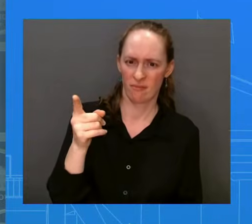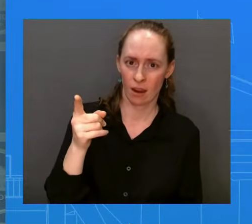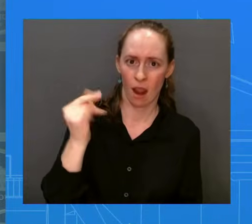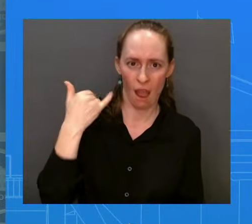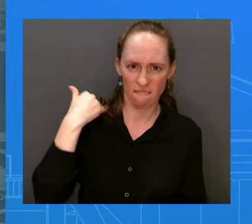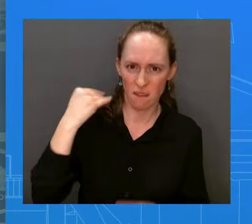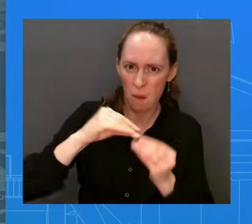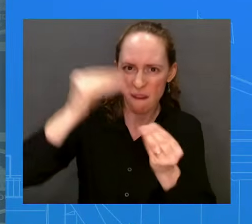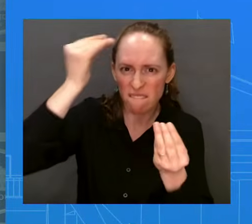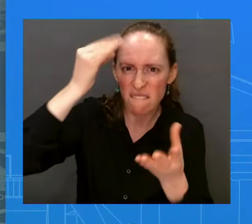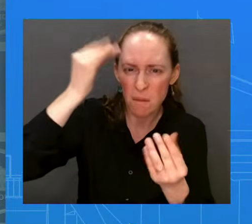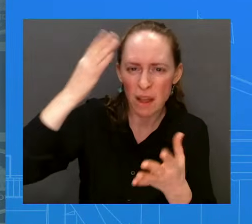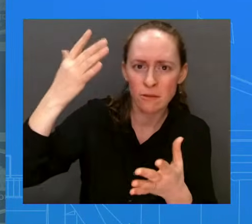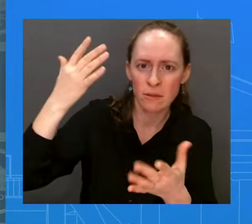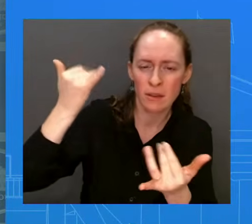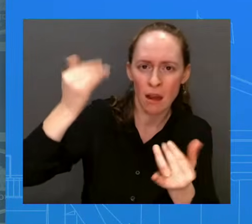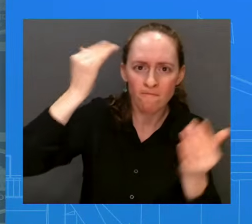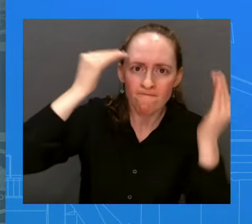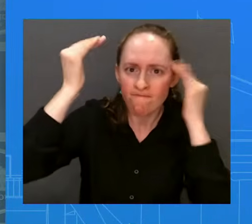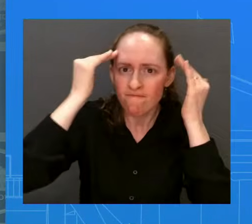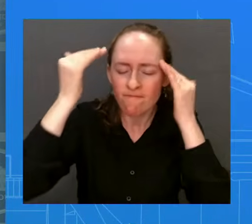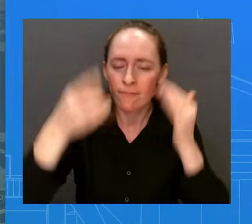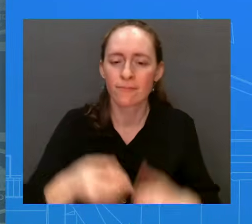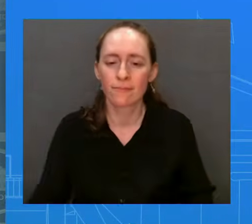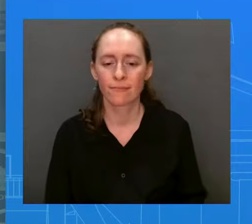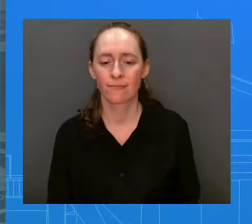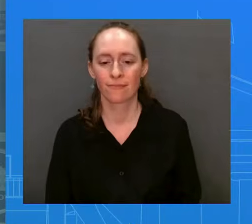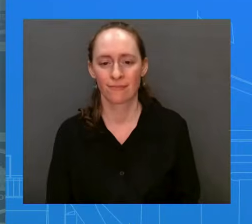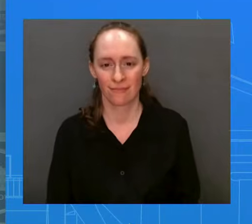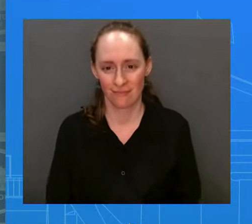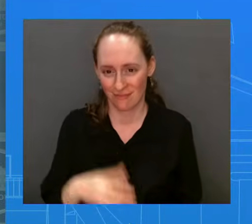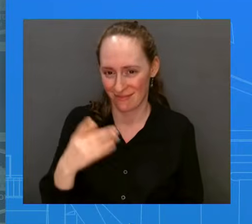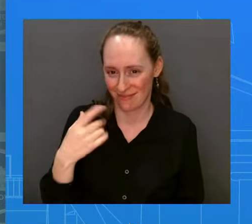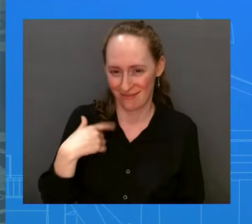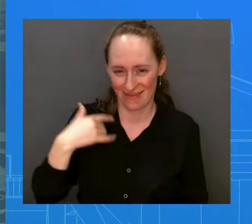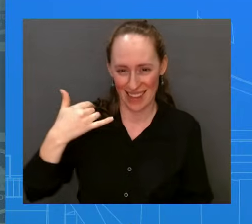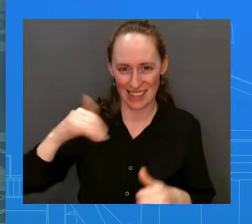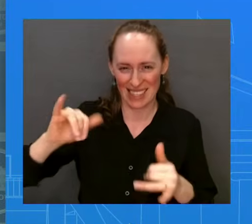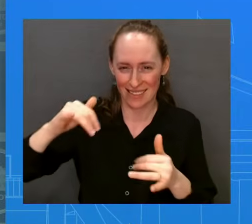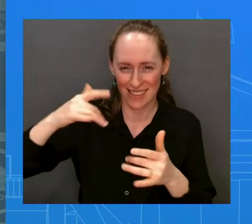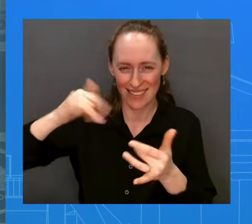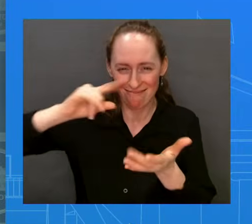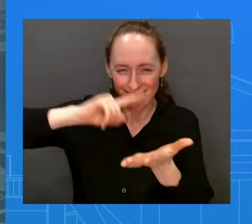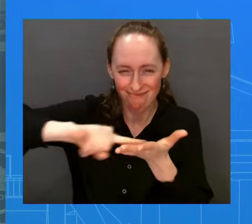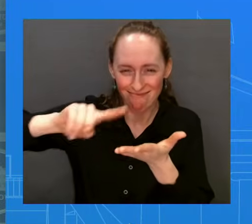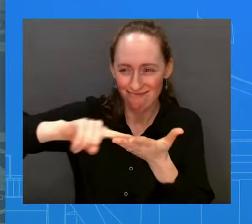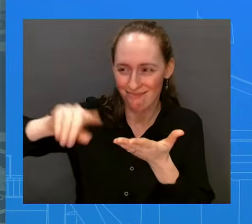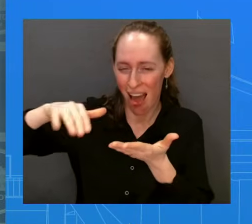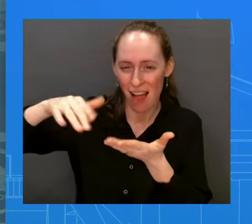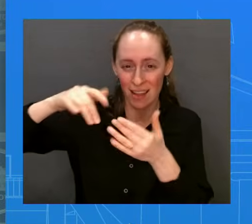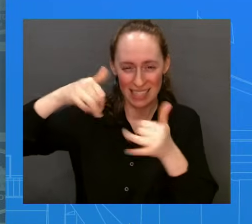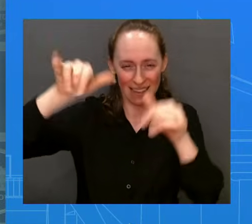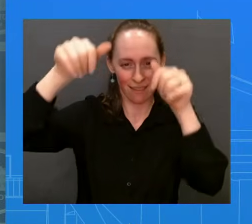and we haven't found the debris, there's -- there's still a lot more we expect to be able to learn. And I think once we can get to the debris --